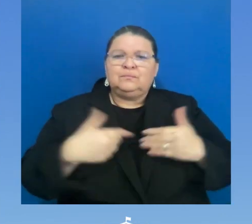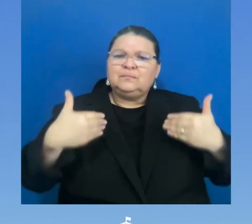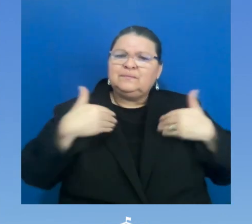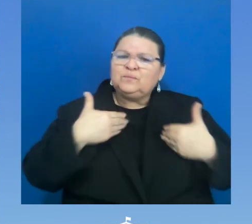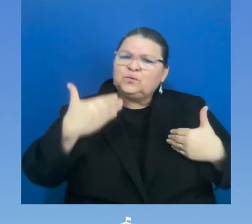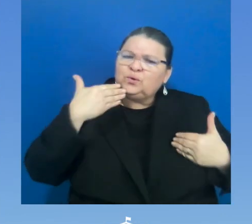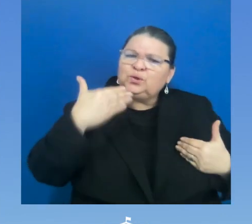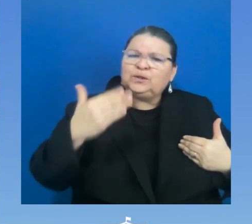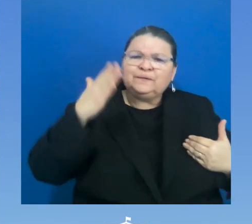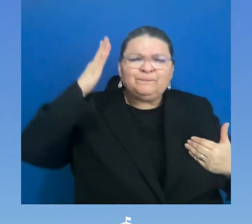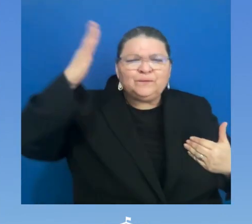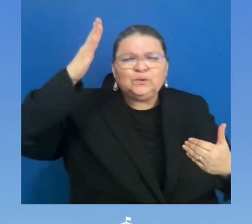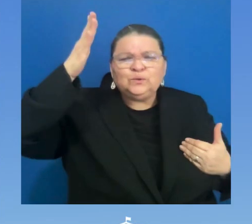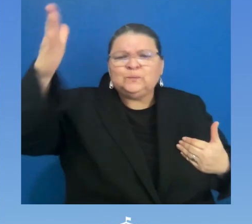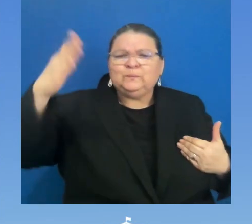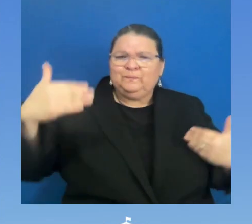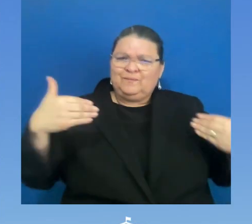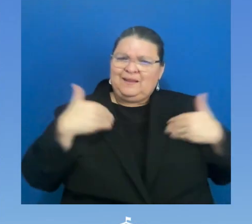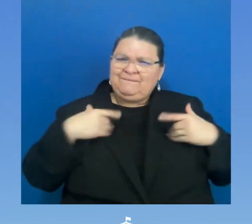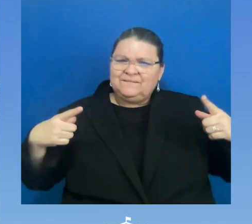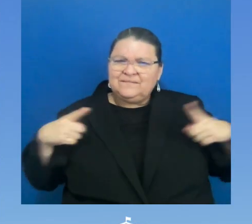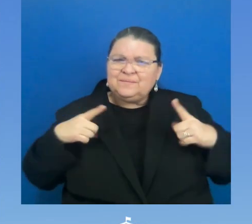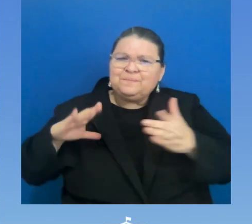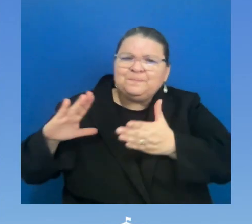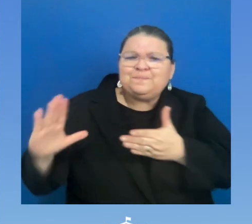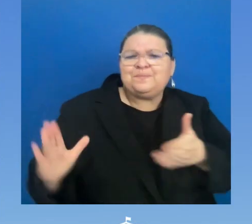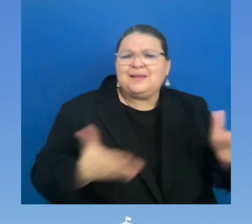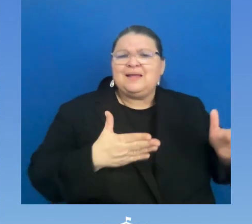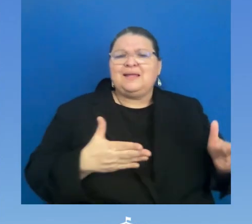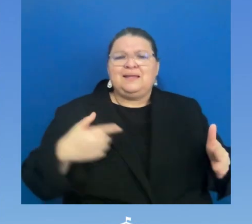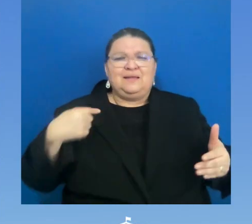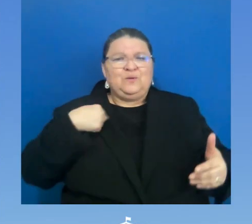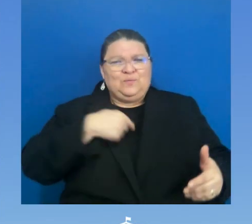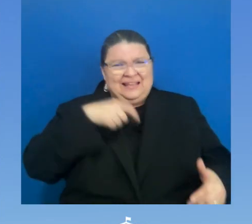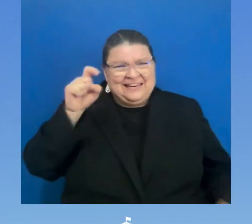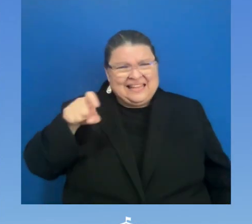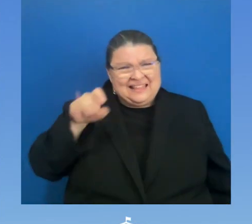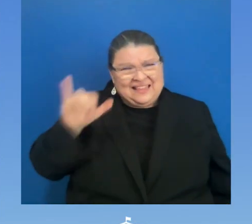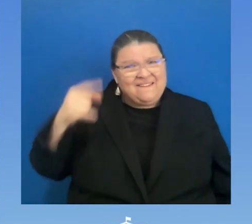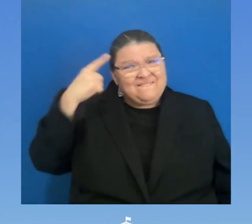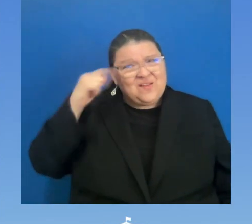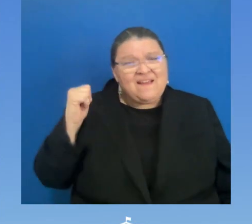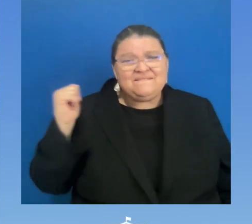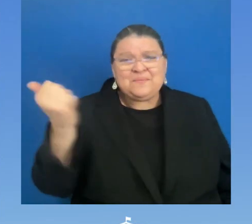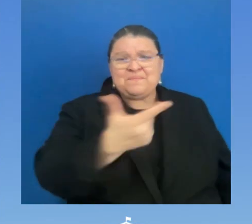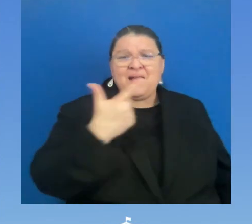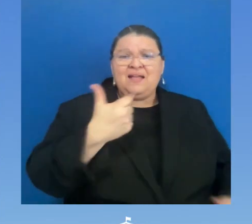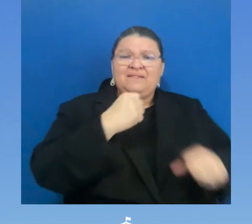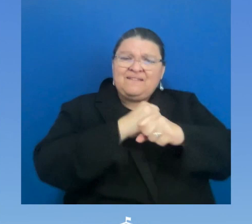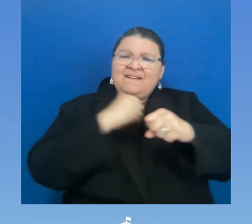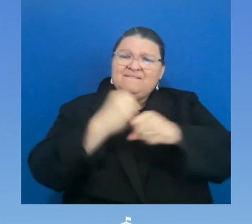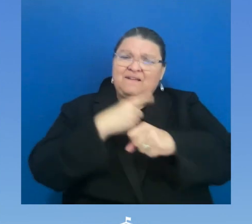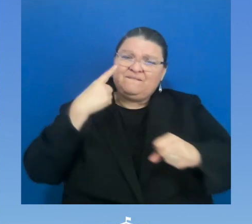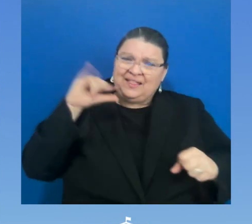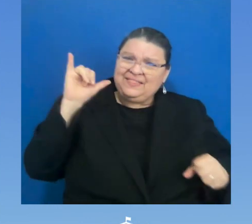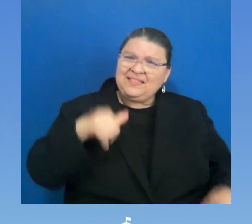That's what we need to continue to fight for every single day. The bottom line is this administration. This administration doesn't just talk about gender equity